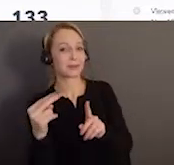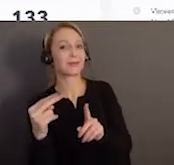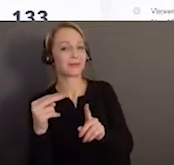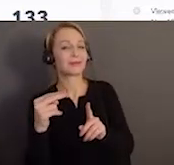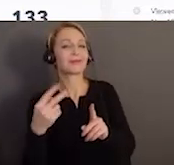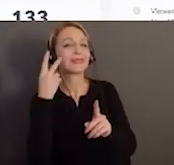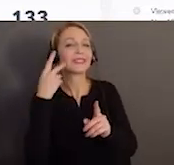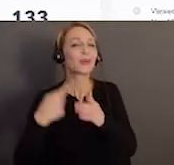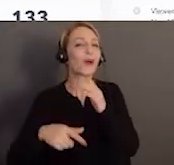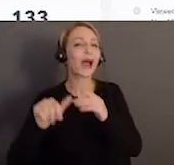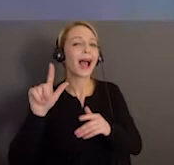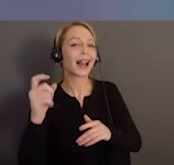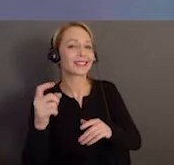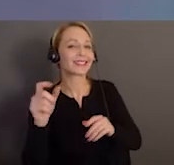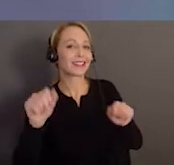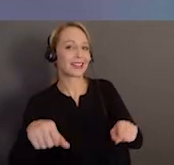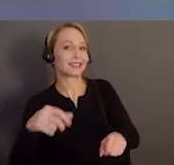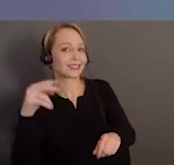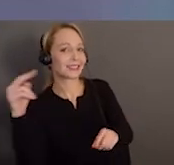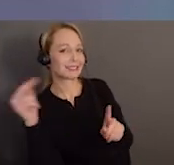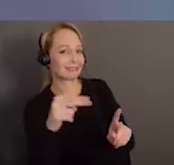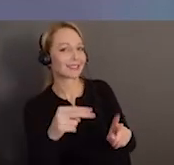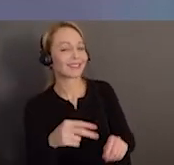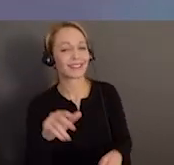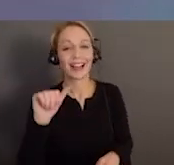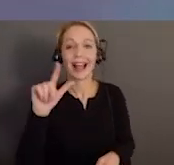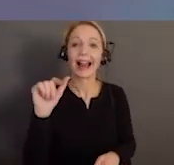HERE'S ALEX, SITTING AT HIS DESK.